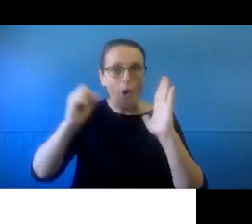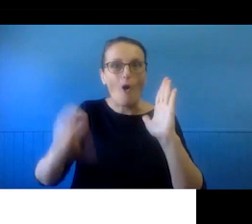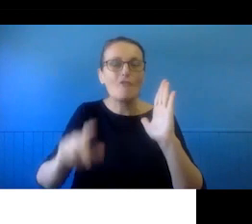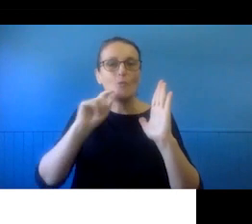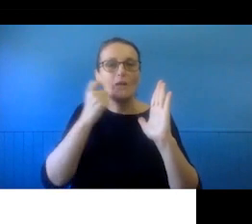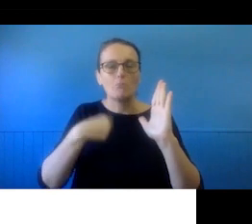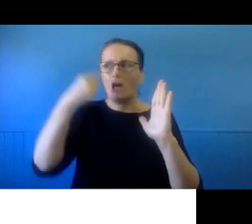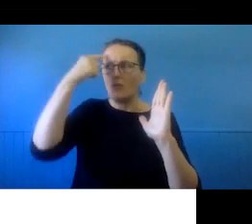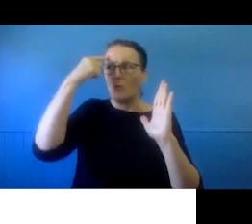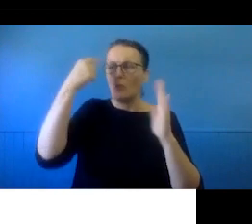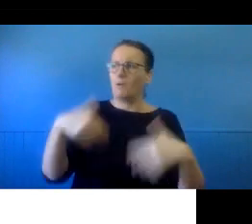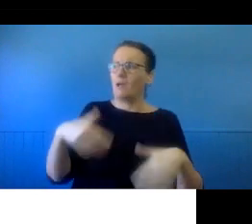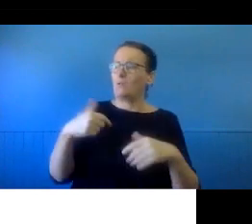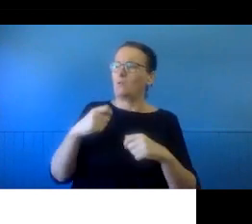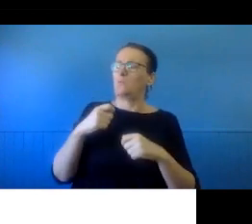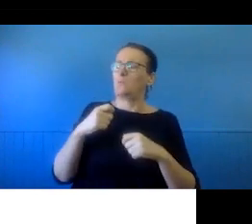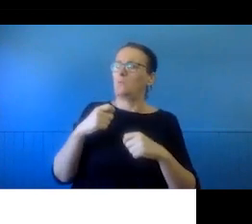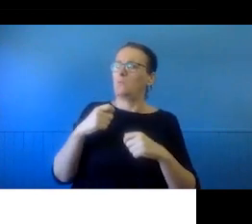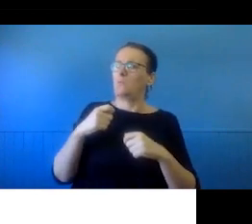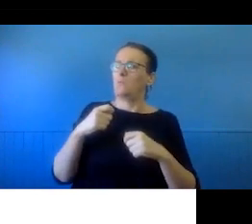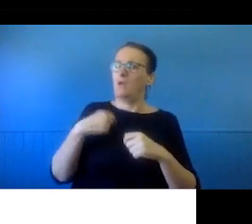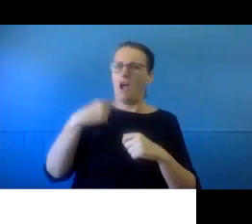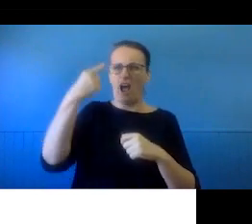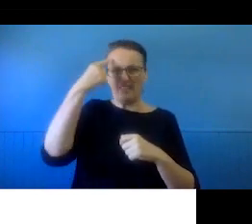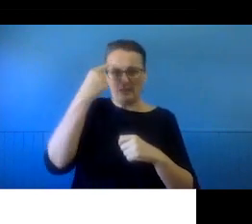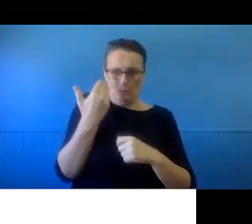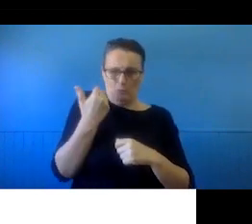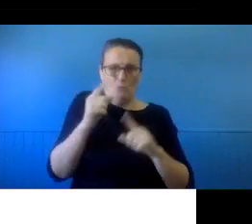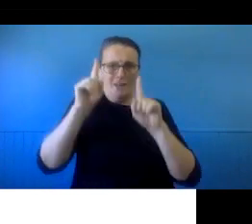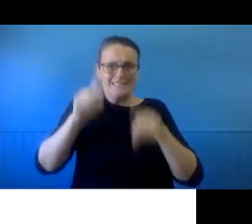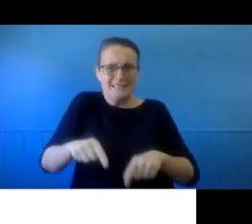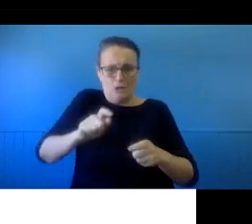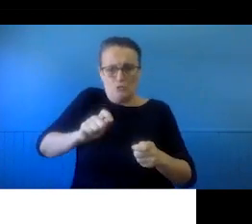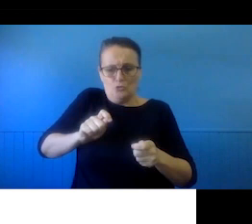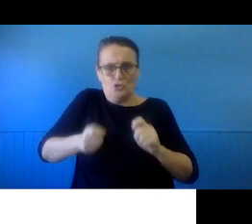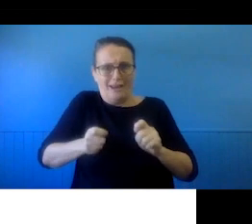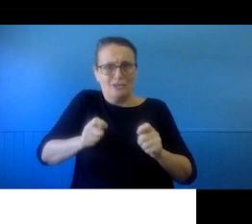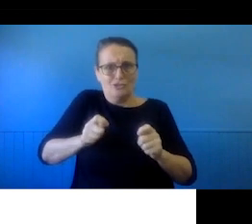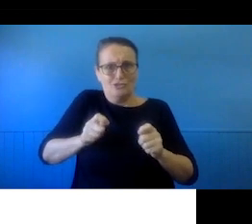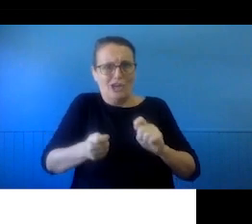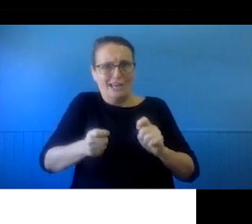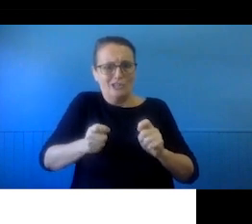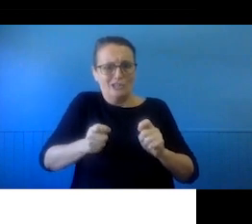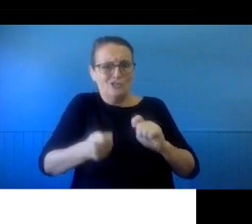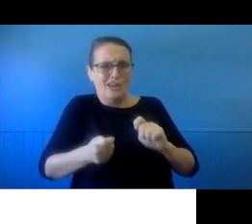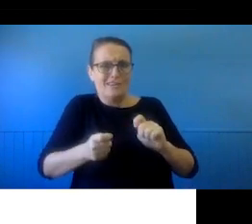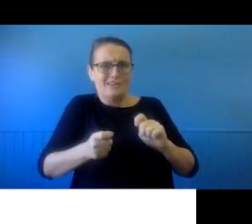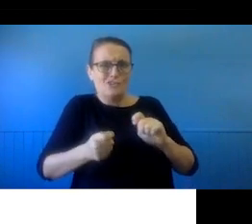lift', it also made me think that we are moving out of the critical and